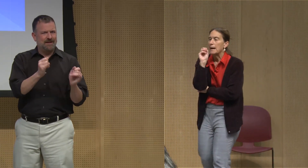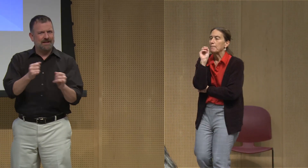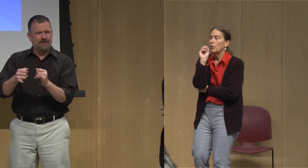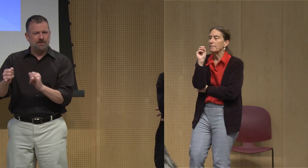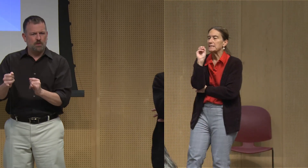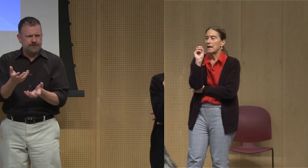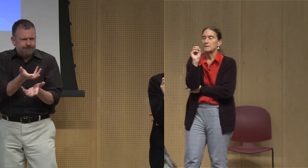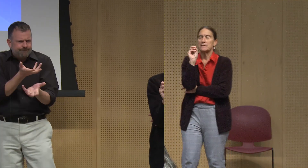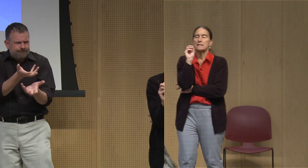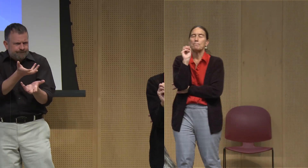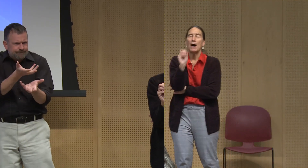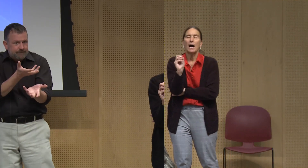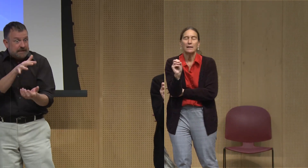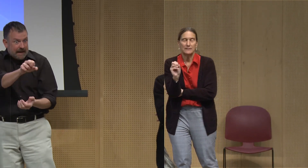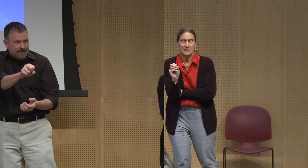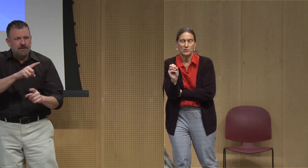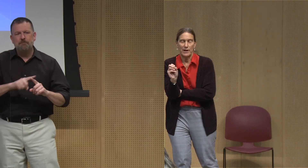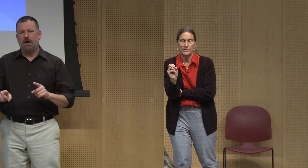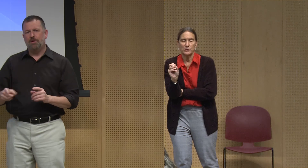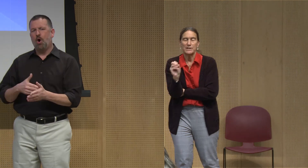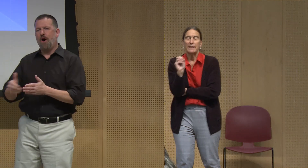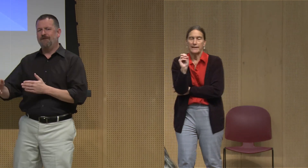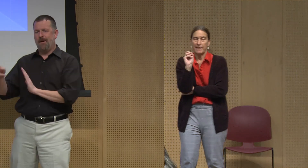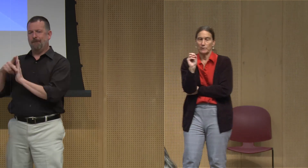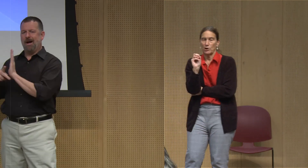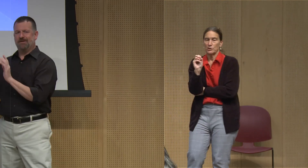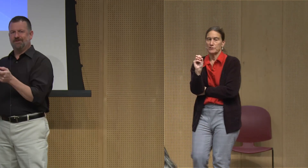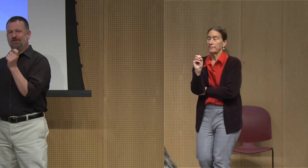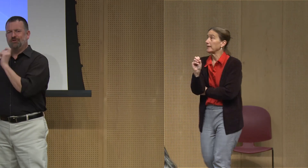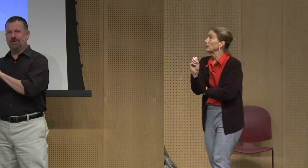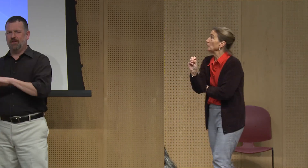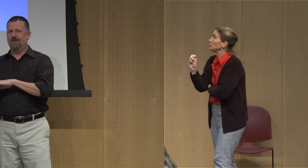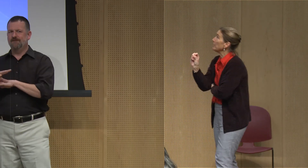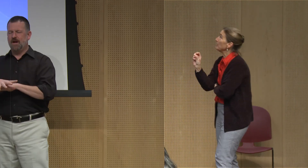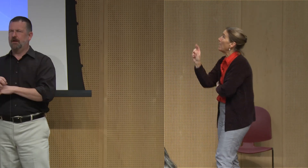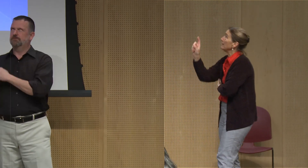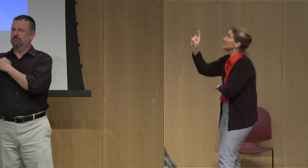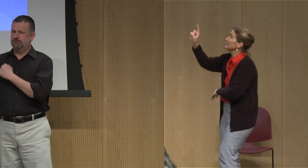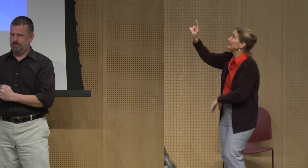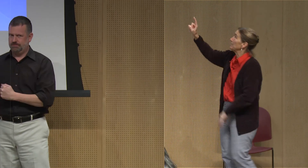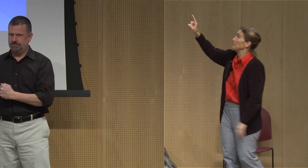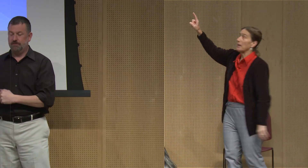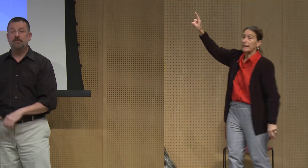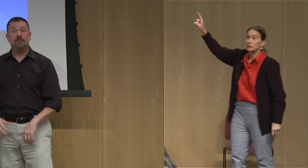BUT OFTENTIMES, IT'S THE POLICY CHANGES THAT HAVE THE LARGEST EFFECT. SO WE HAVE POLICIES THAT PEOPLE ACTUALLY HAVE TO